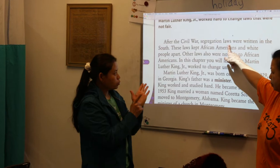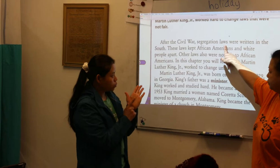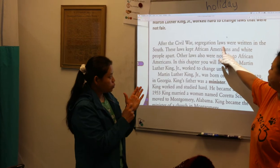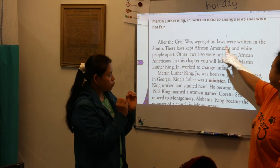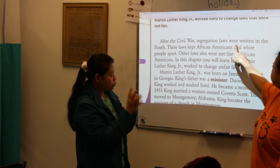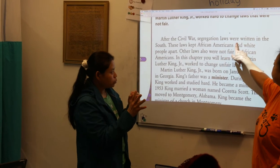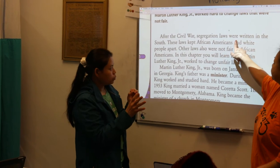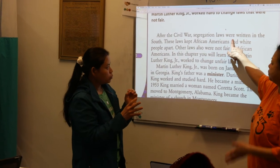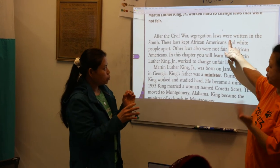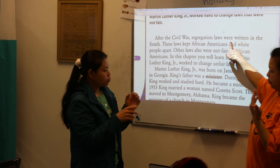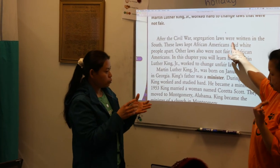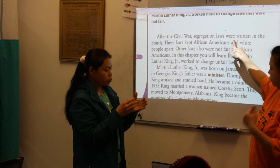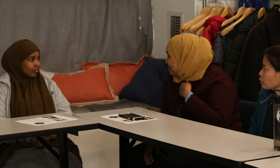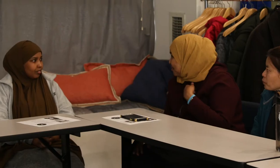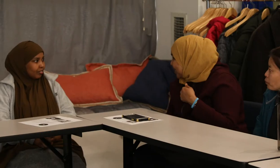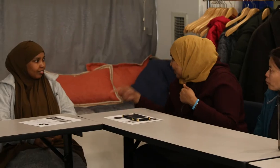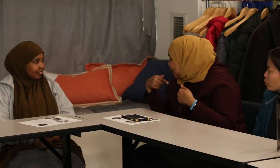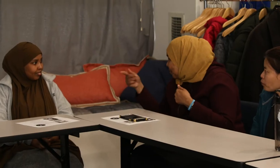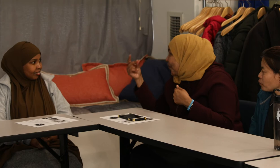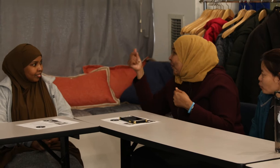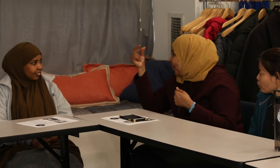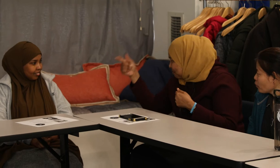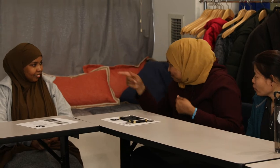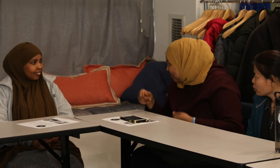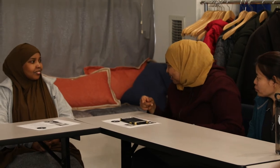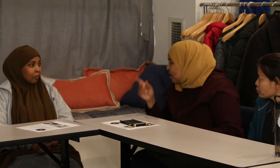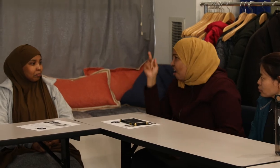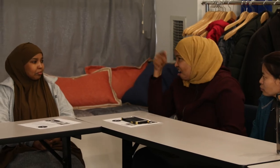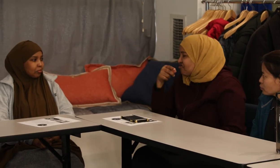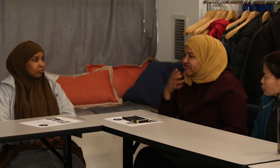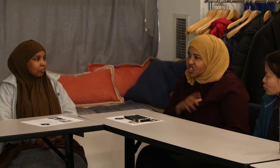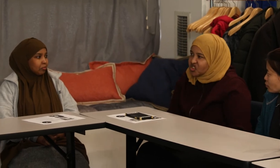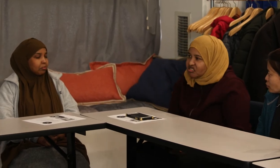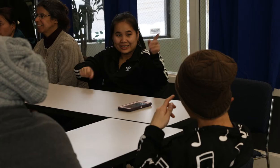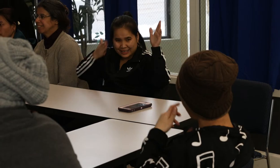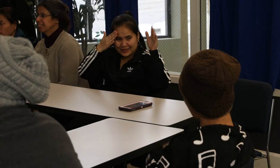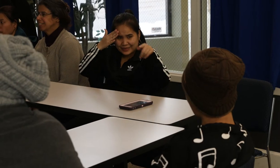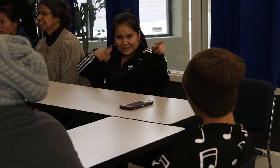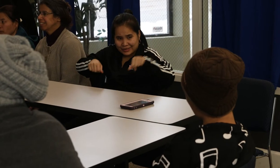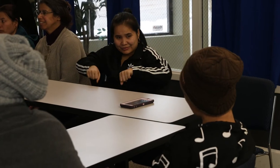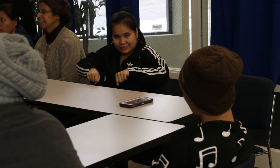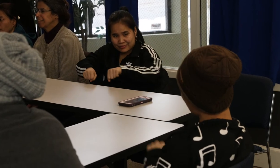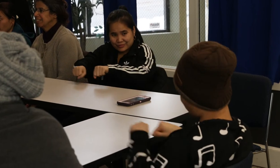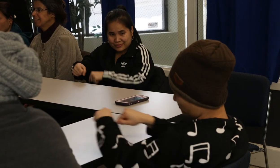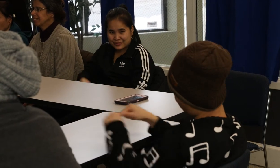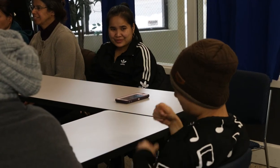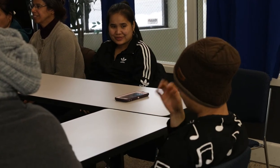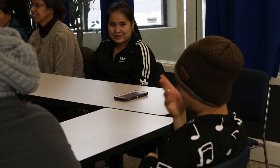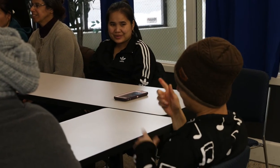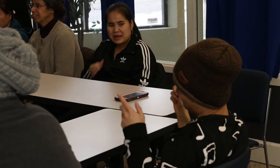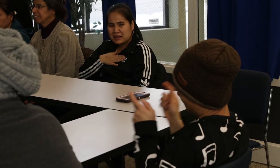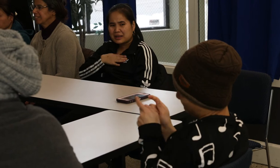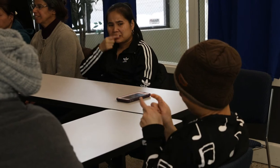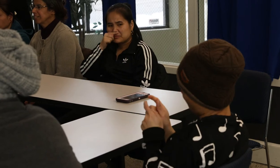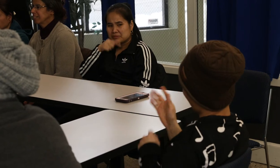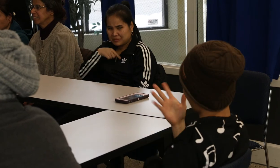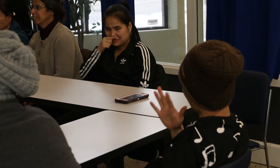[various chattering between learners]